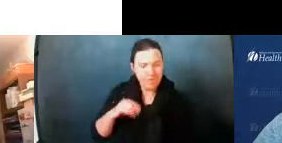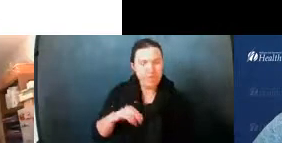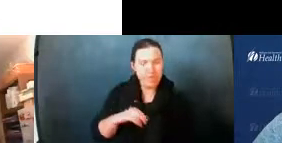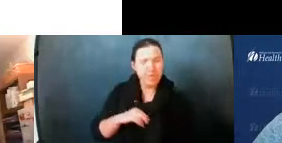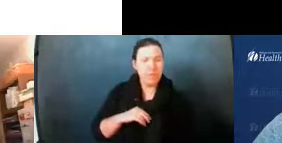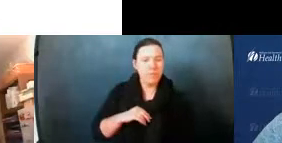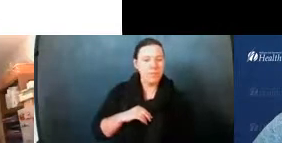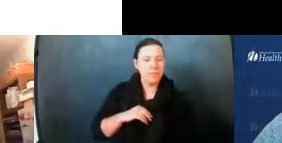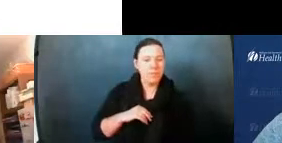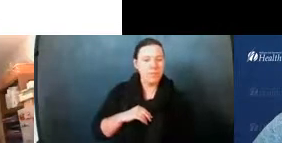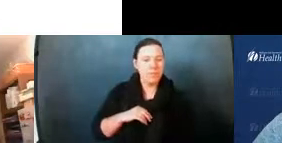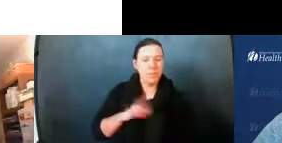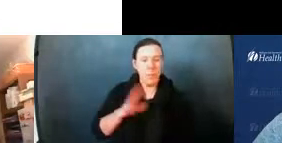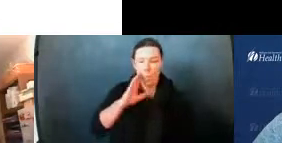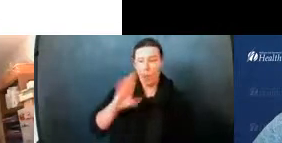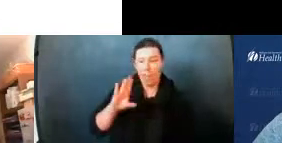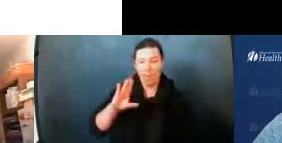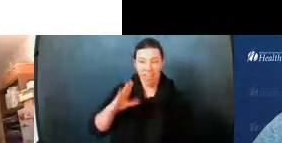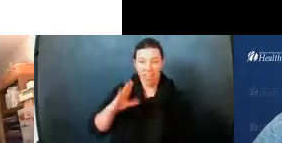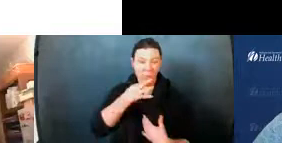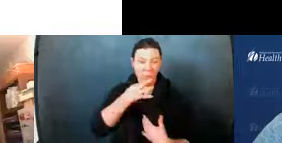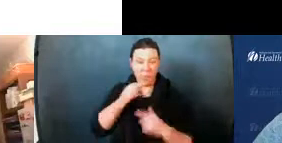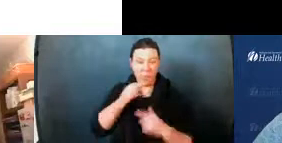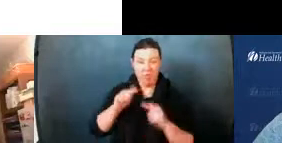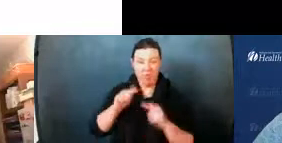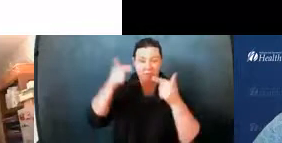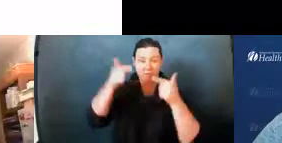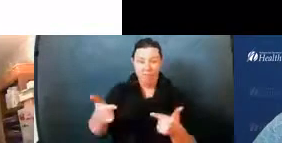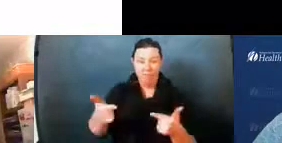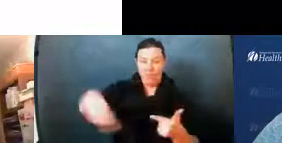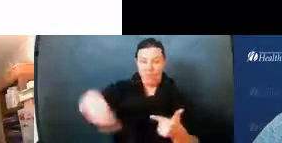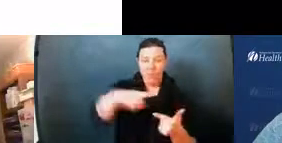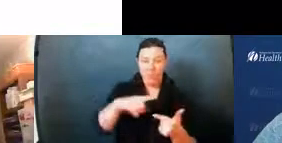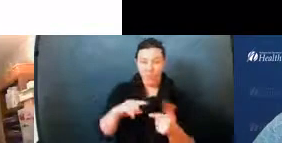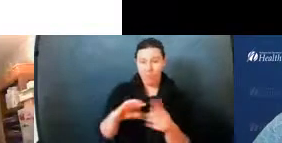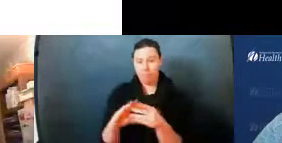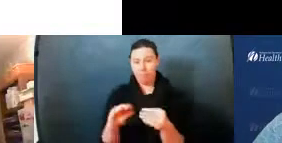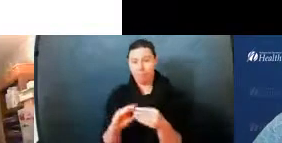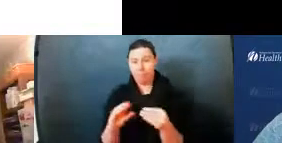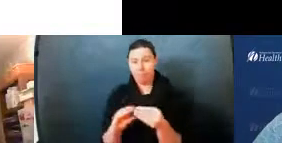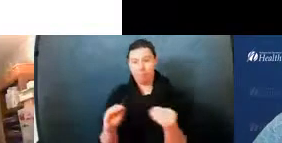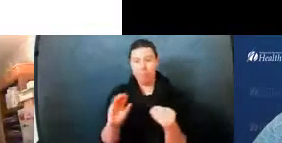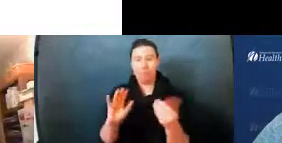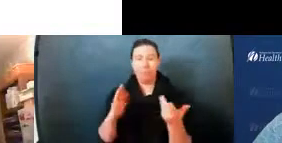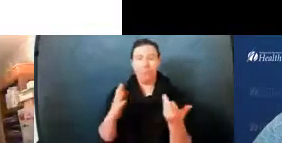but these are kind of prompting questions to allow folks to get an idea of kind of the information that we're looking for,